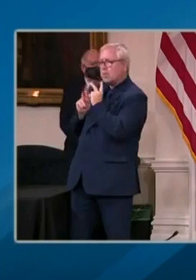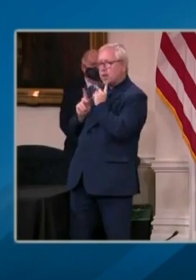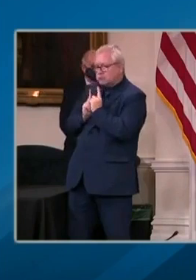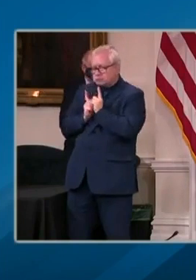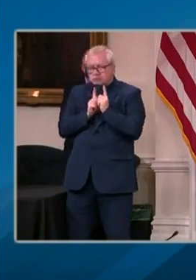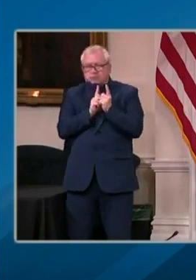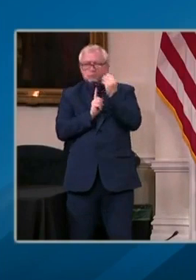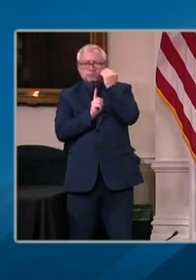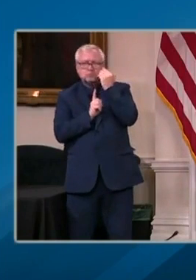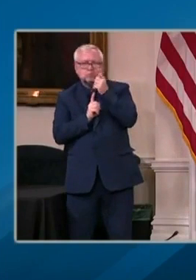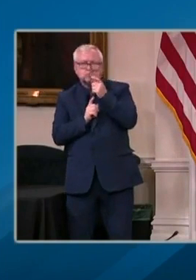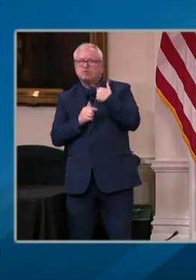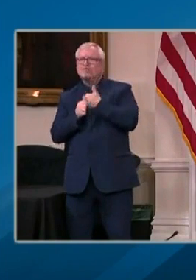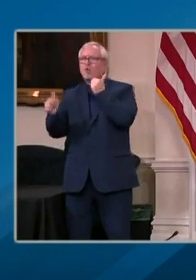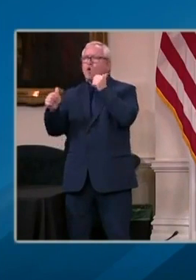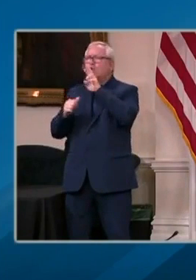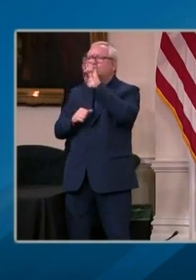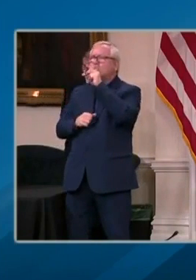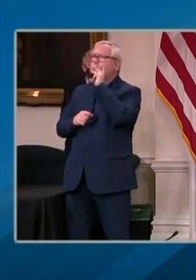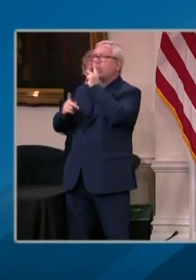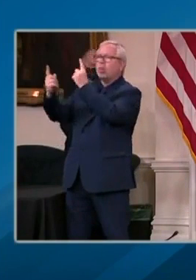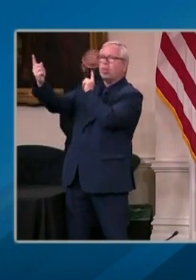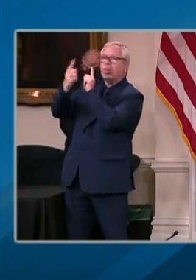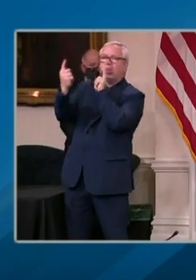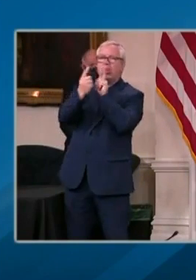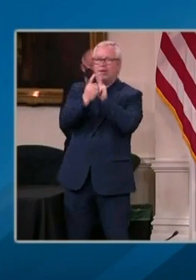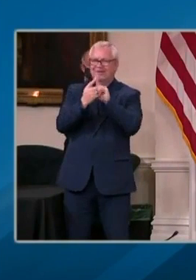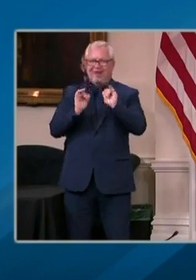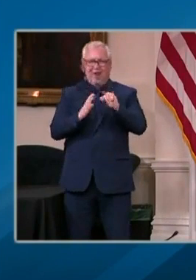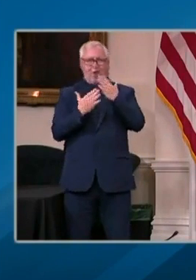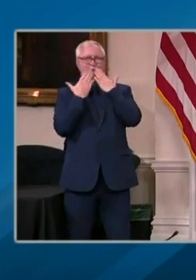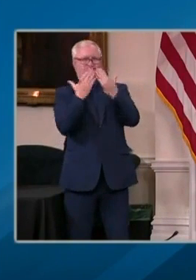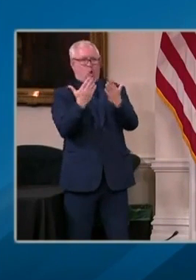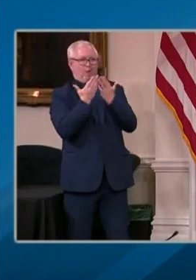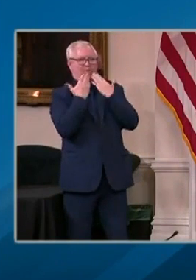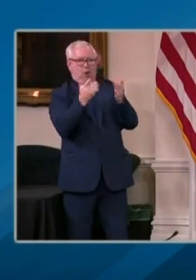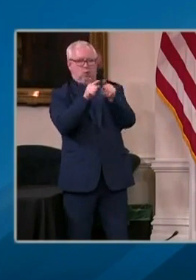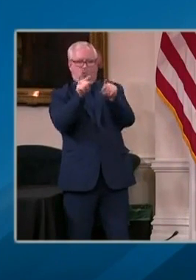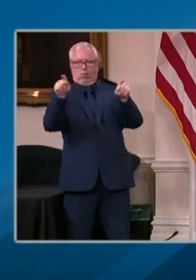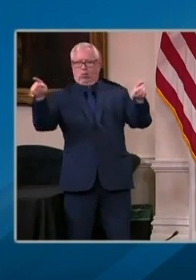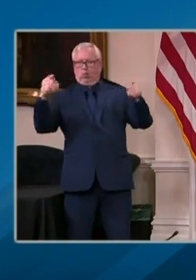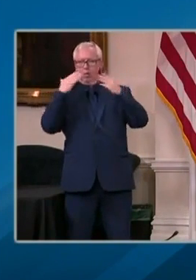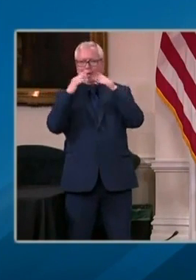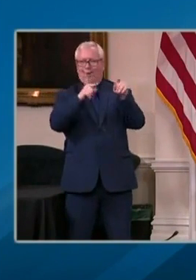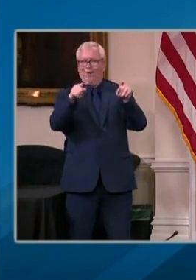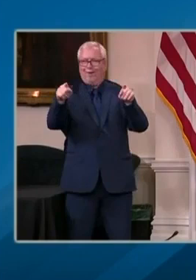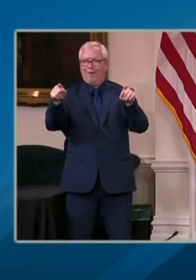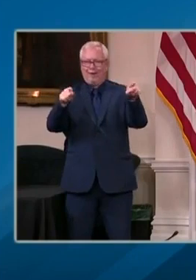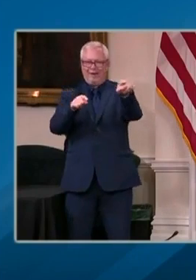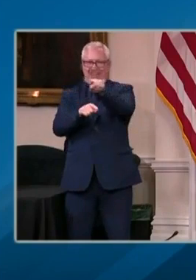THEY GATHERED WITH ONLY THEIR HOUSEHOLD CONTACTS AND AVOIDED RISKY ACTIVITIES.